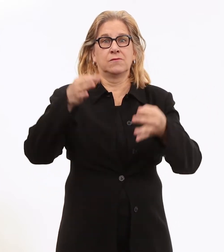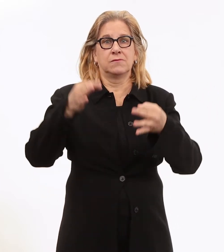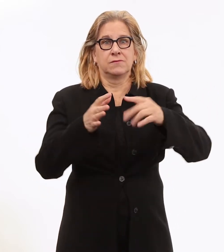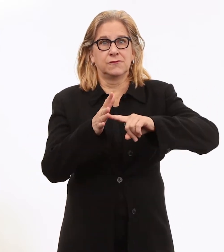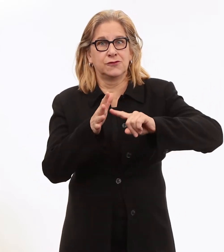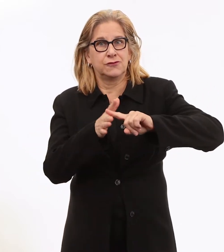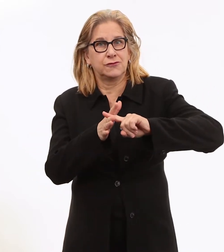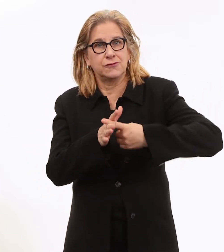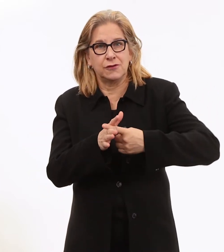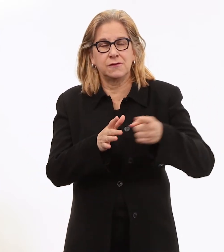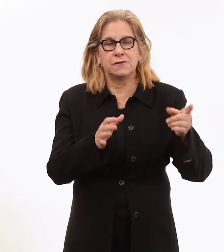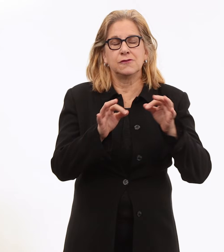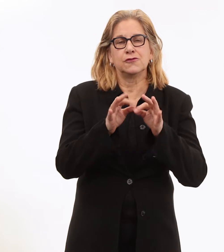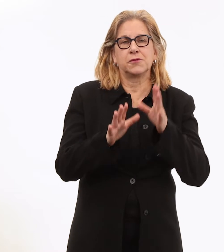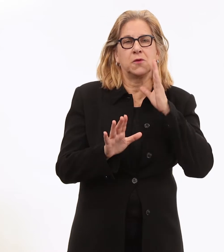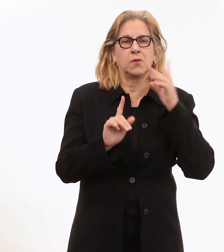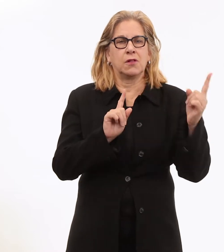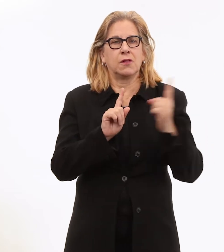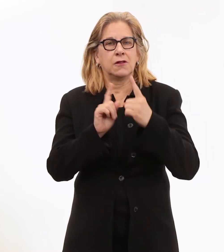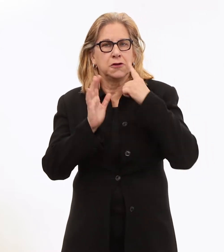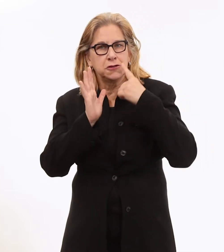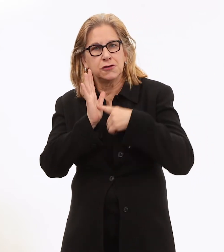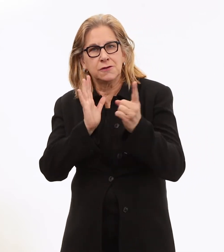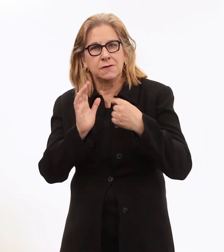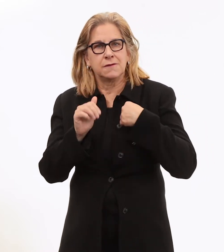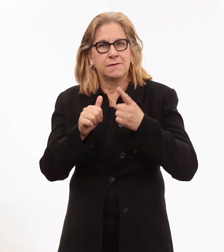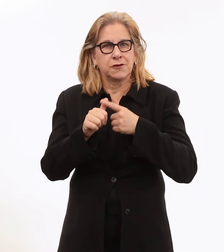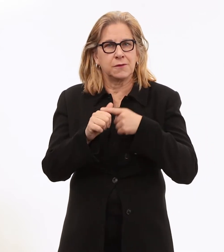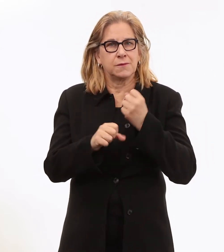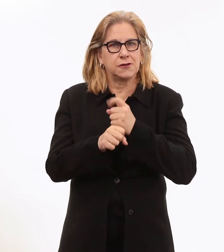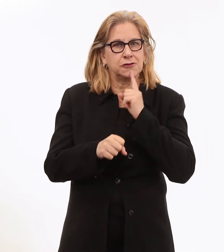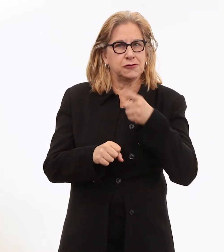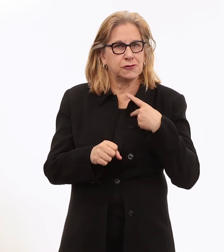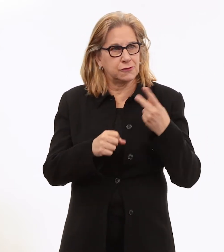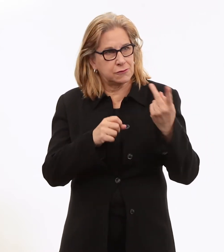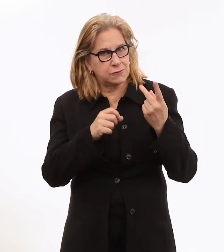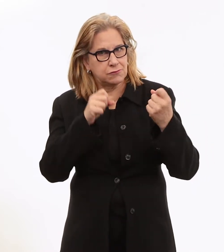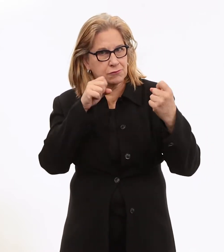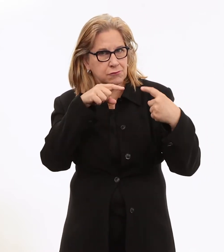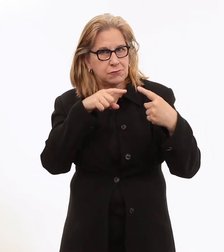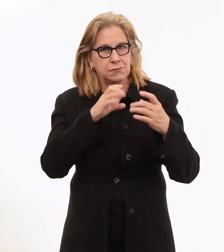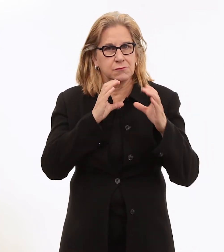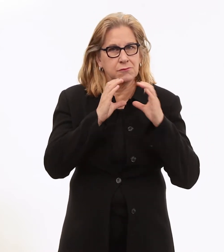The interpreter will check in with your first to make sure you are able to understand each other.